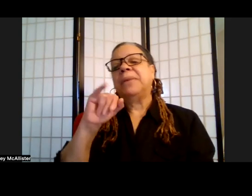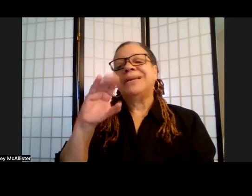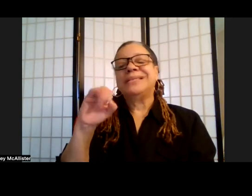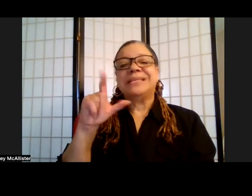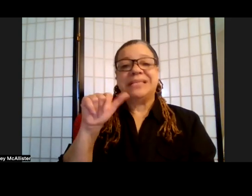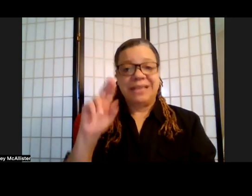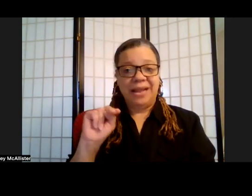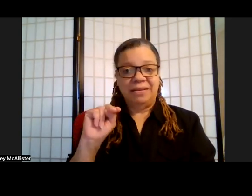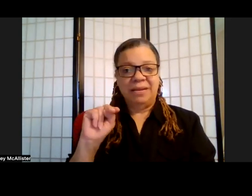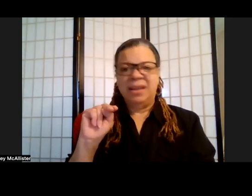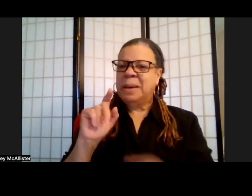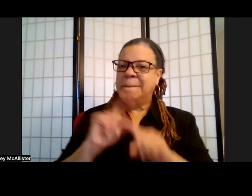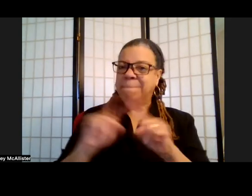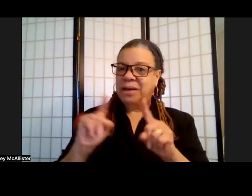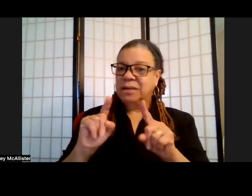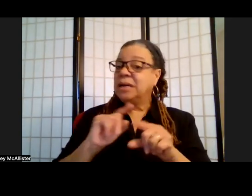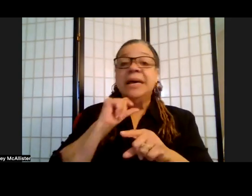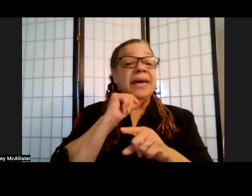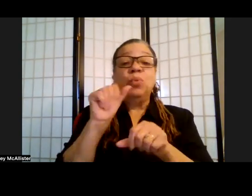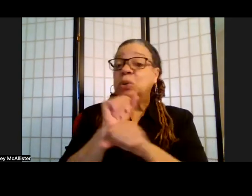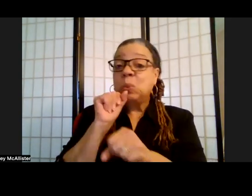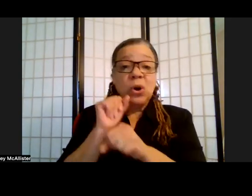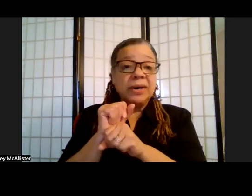But when King took up his post, nearly half of the servicemen